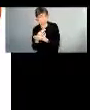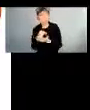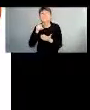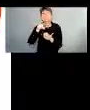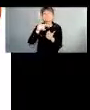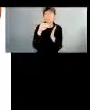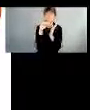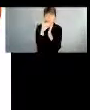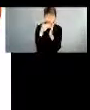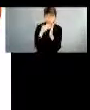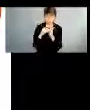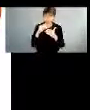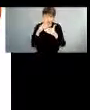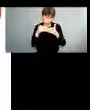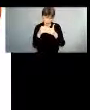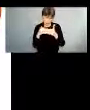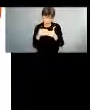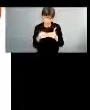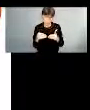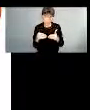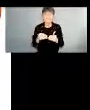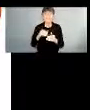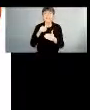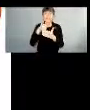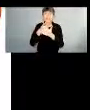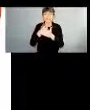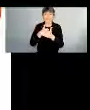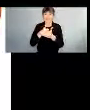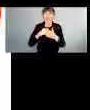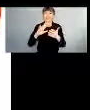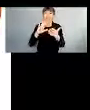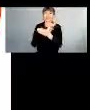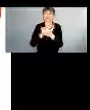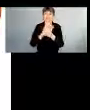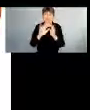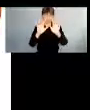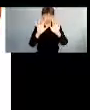it will automatically do the math for you. Be sure to account for the entire scope of